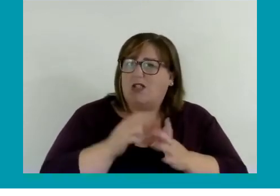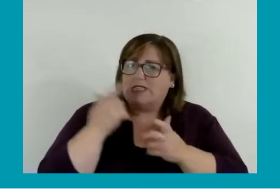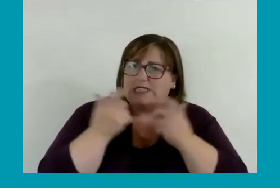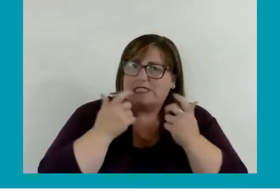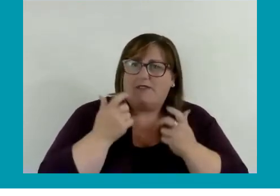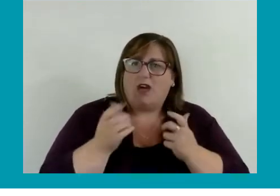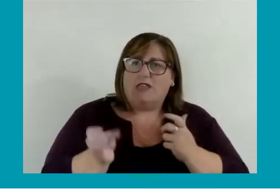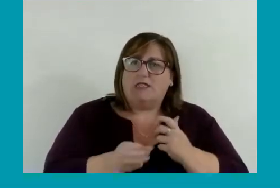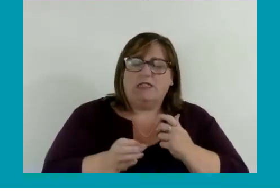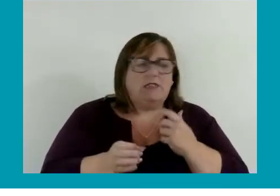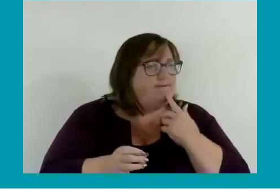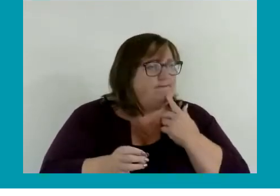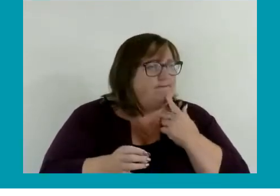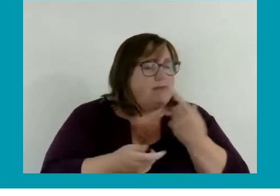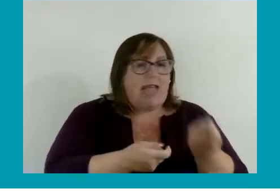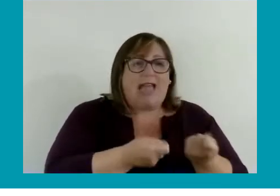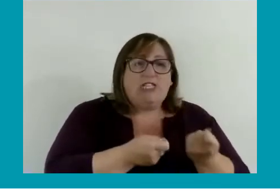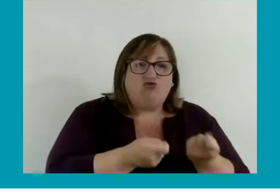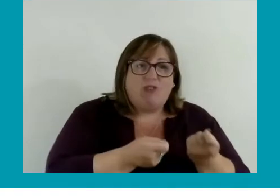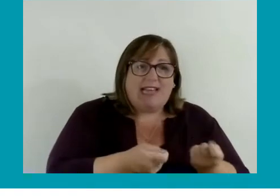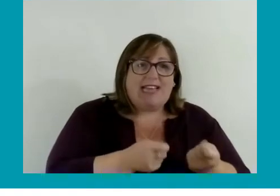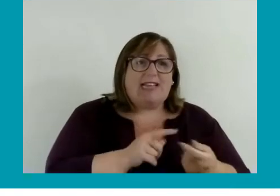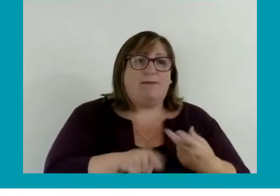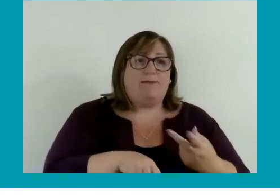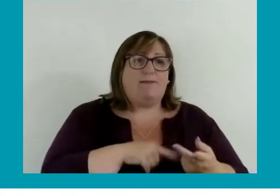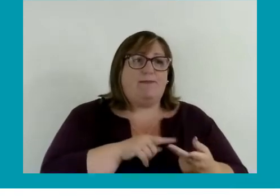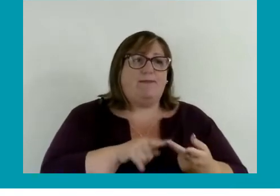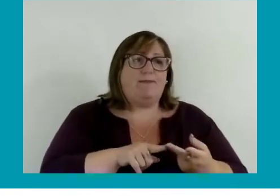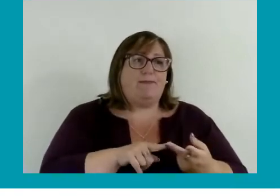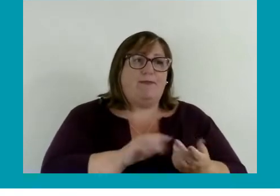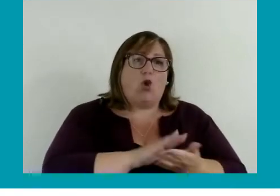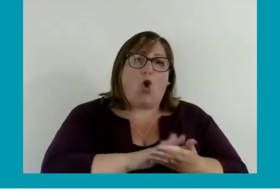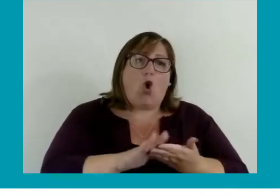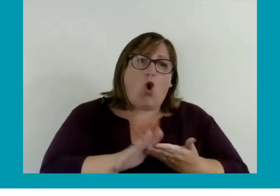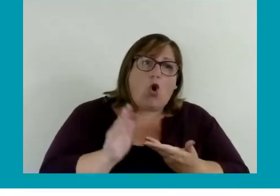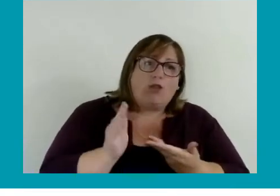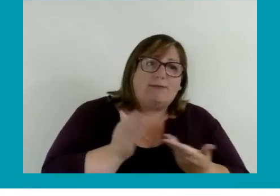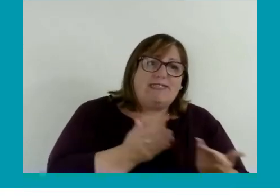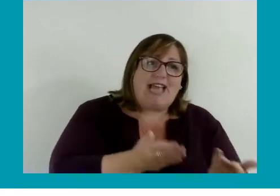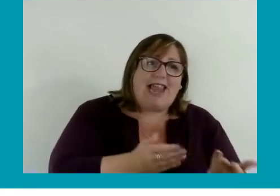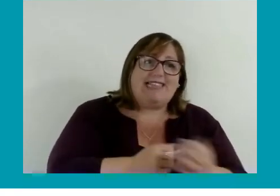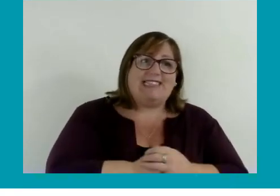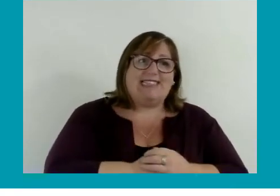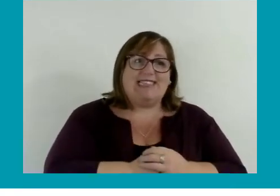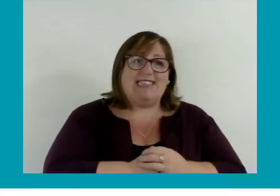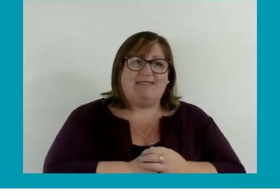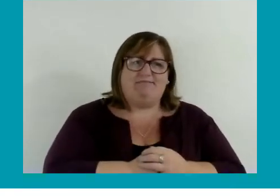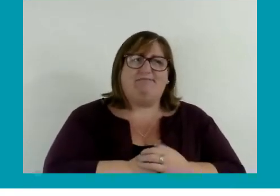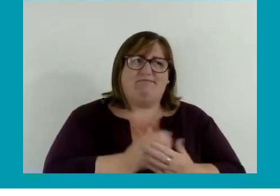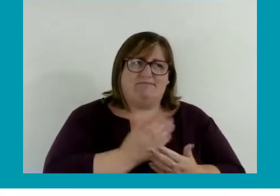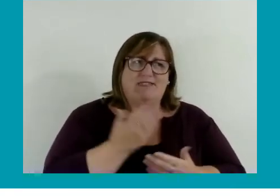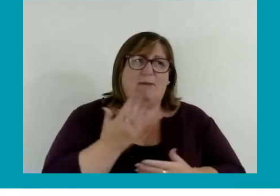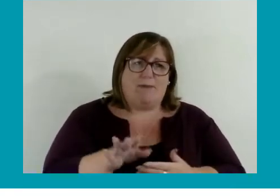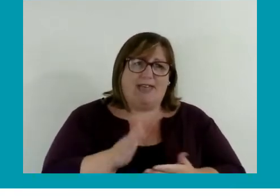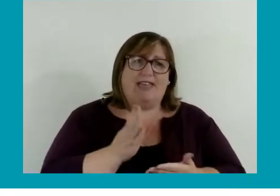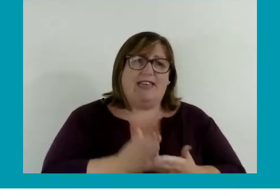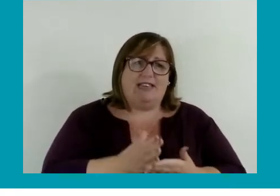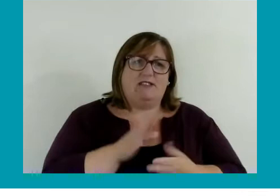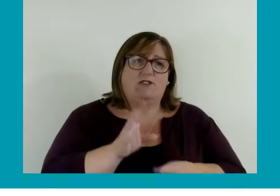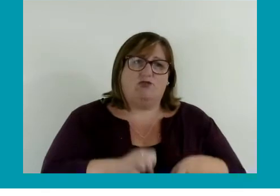hotels or in our shop cafe offerings and we've we've really struggled in those areas um and then